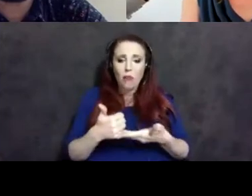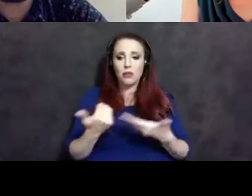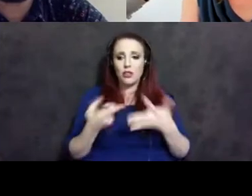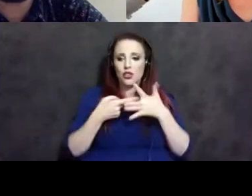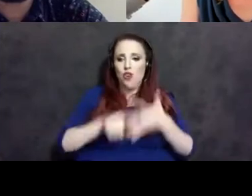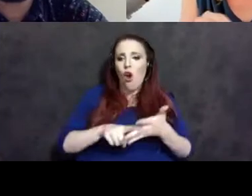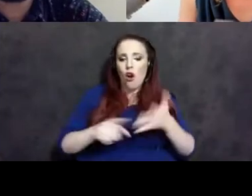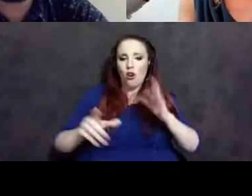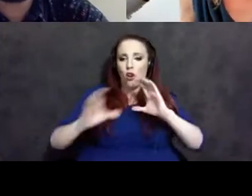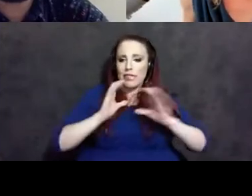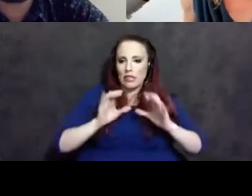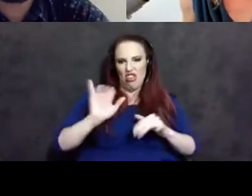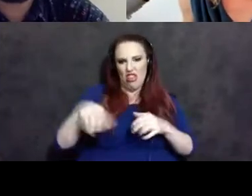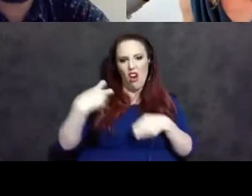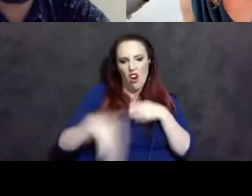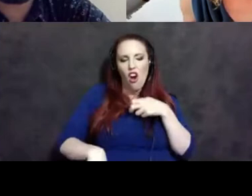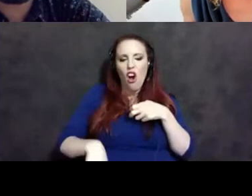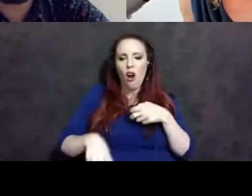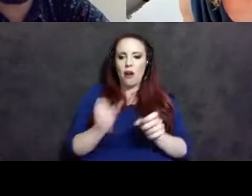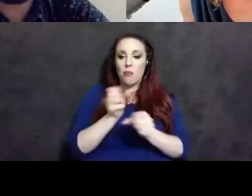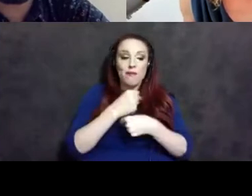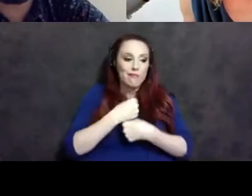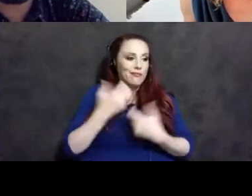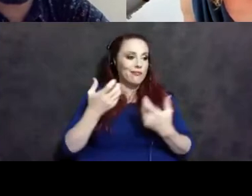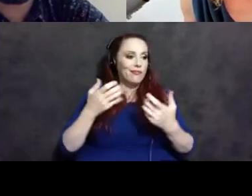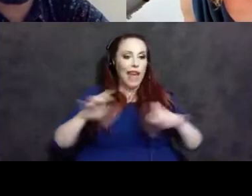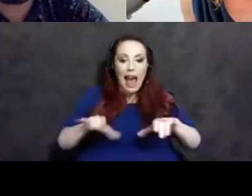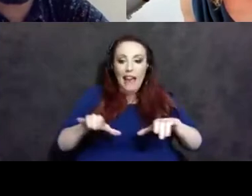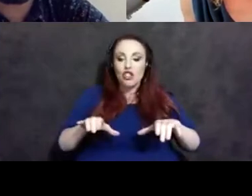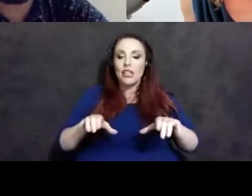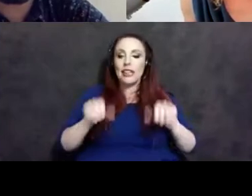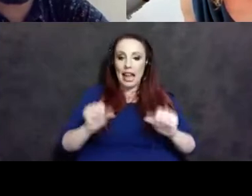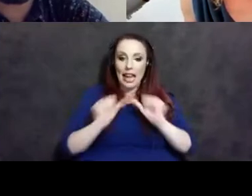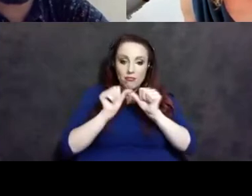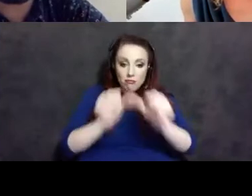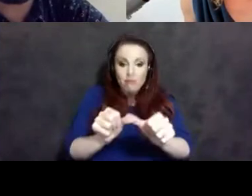and create action that is durable, emergent and collectively valuable.